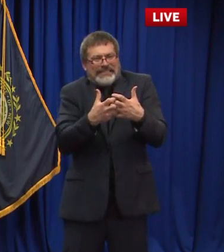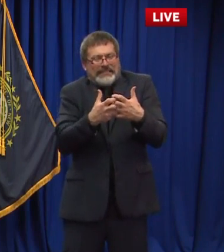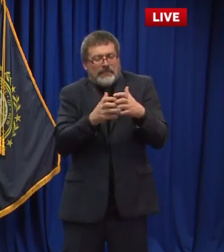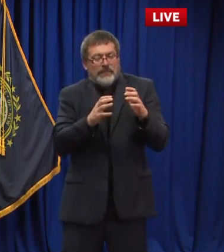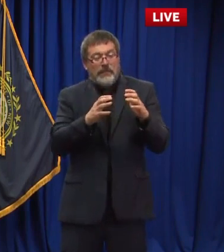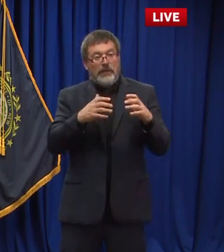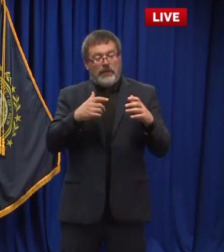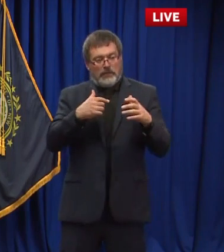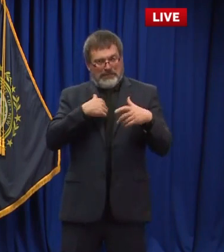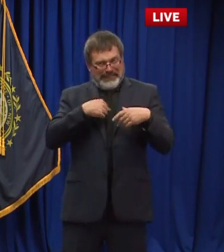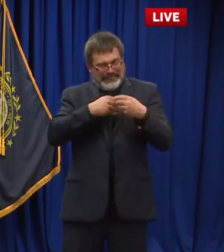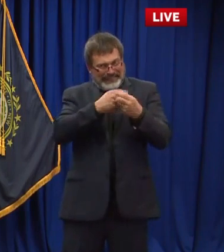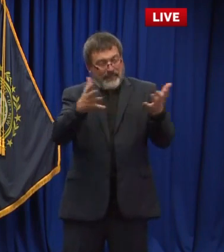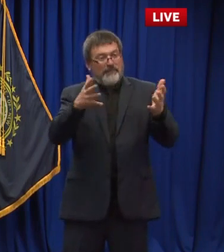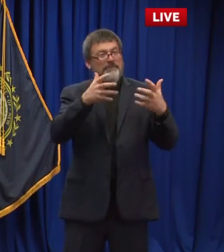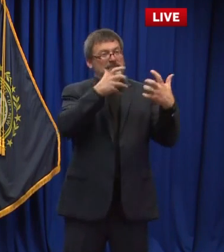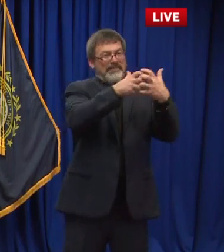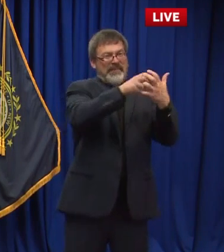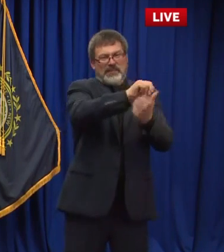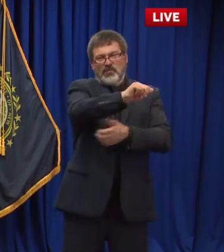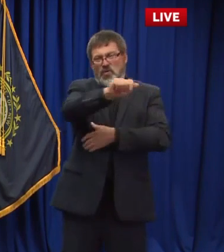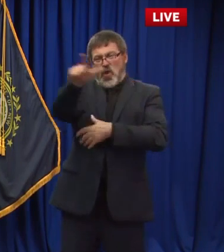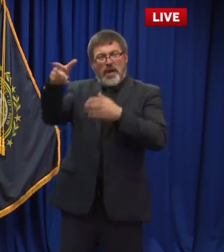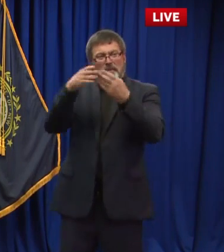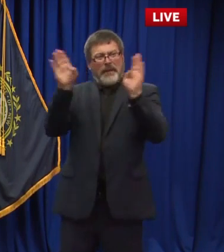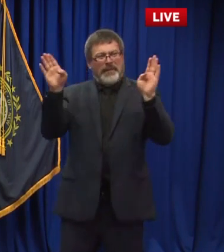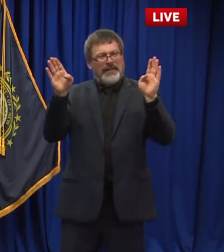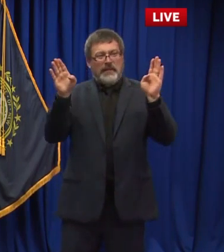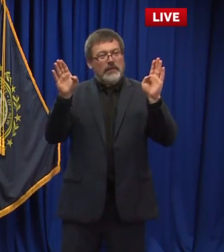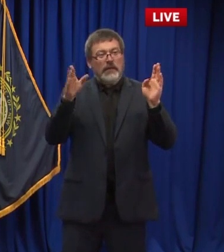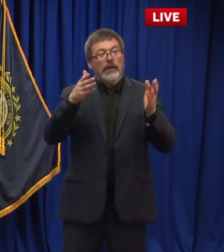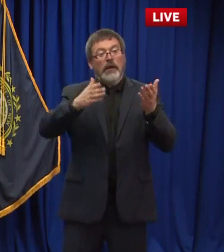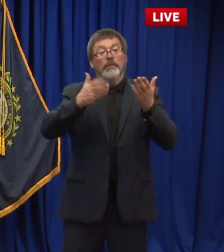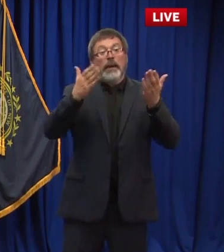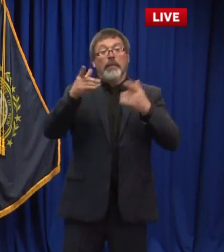IN TERMS OF THE NUMBERS, IT IS EVERYBODY, ALL OF SCHOOLS.